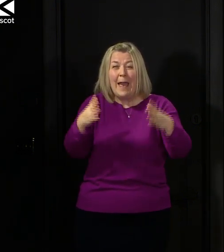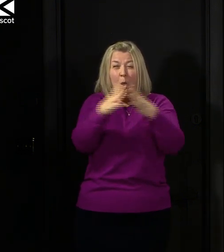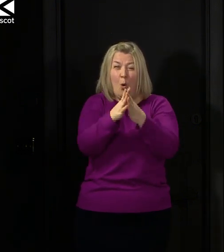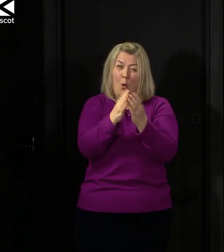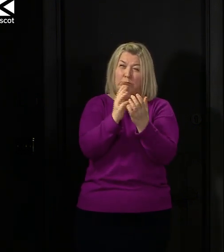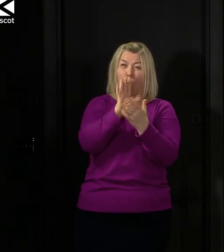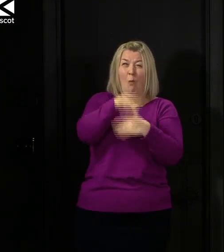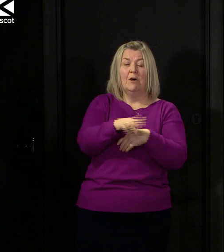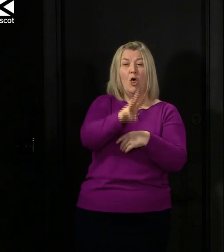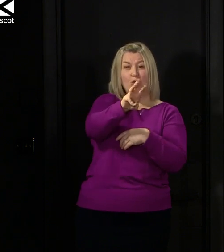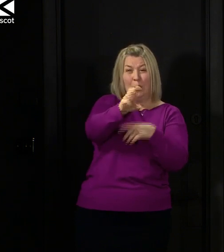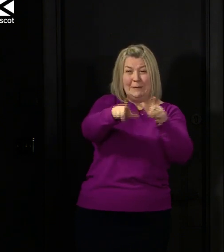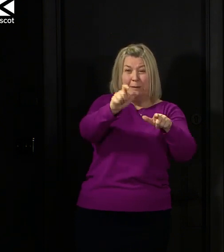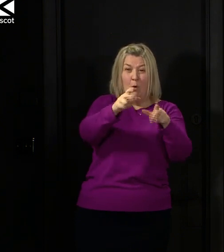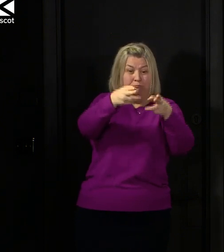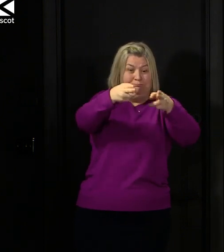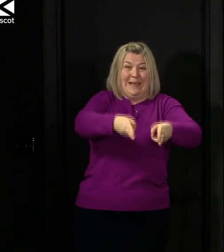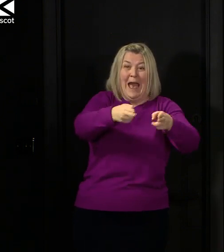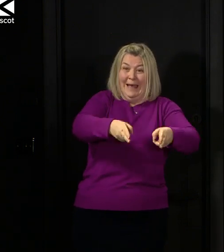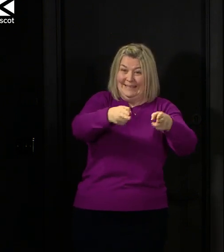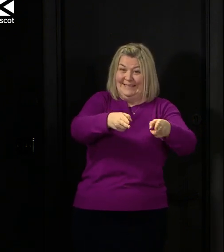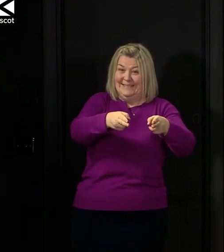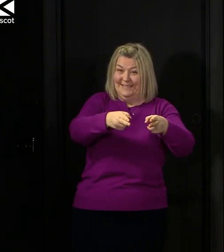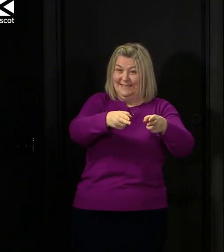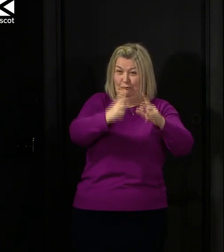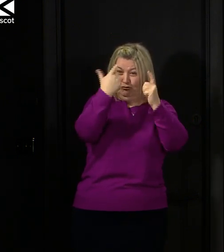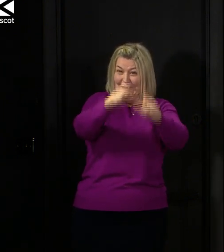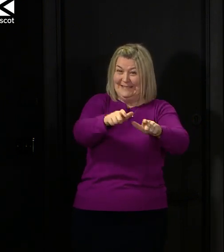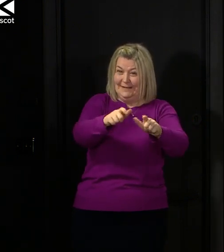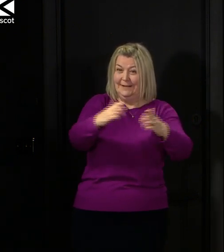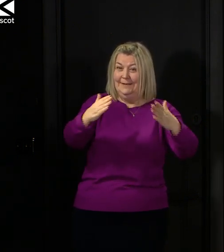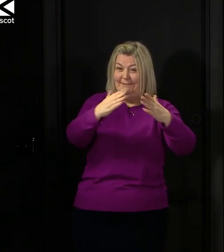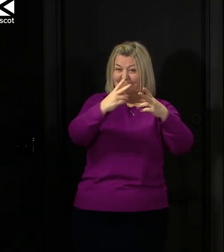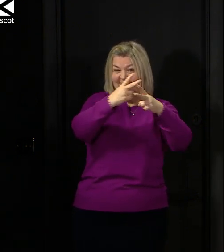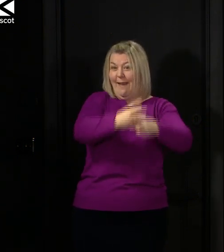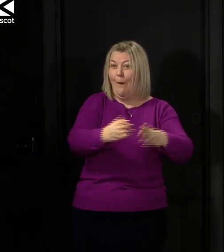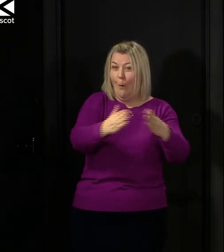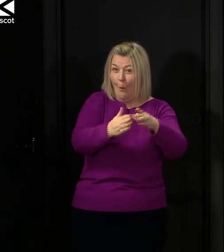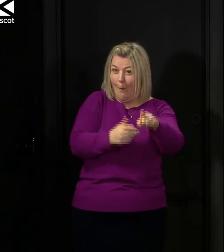I've talked already today in my statement about the flow of PPE, and I would say to